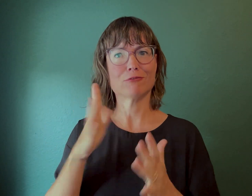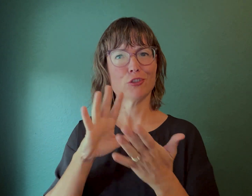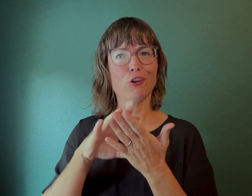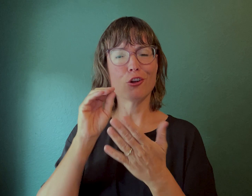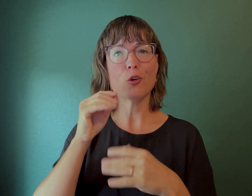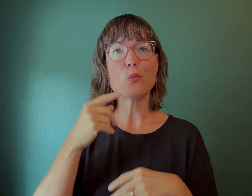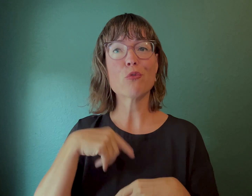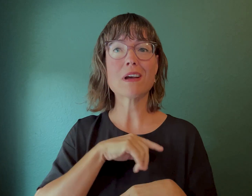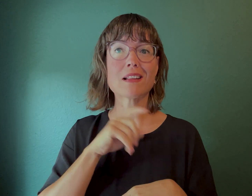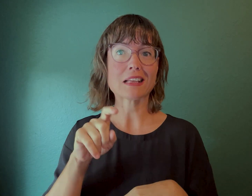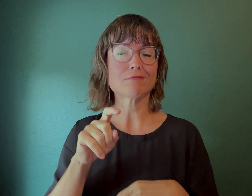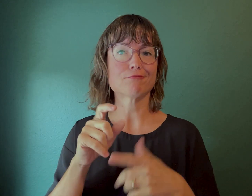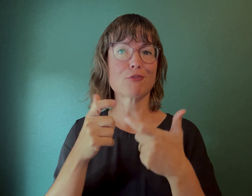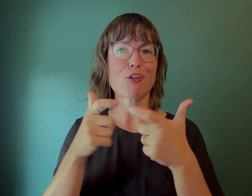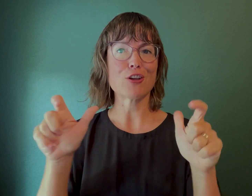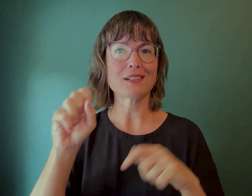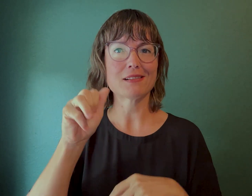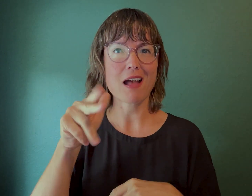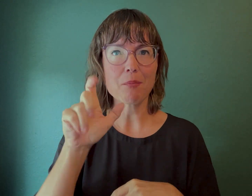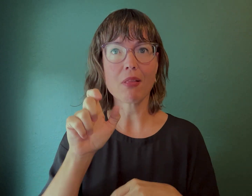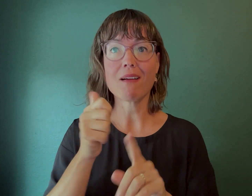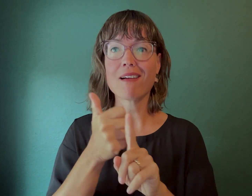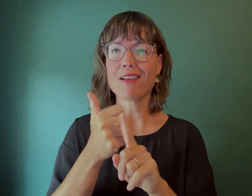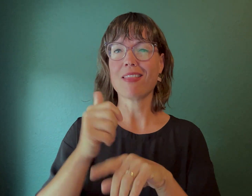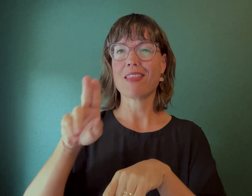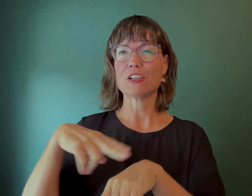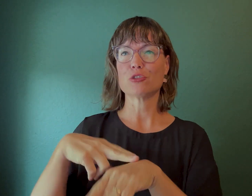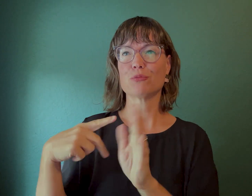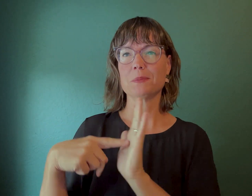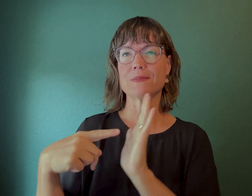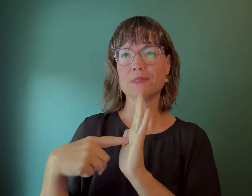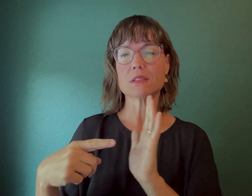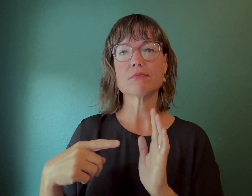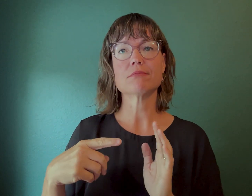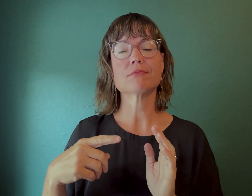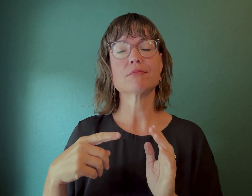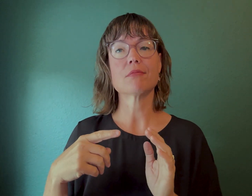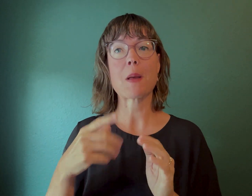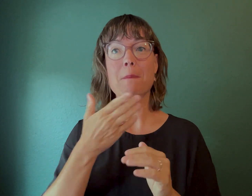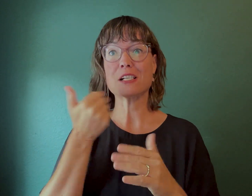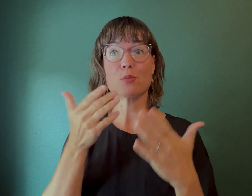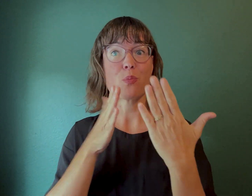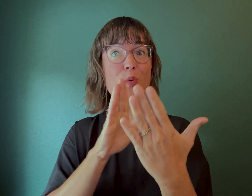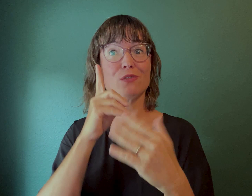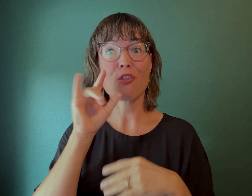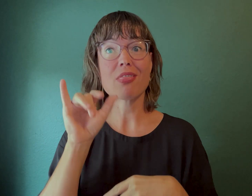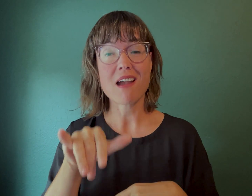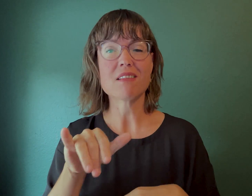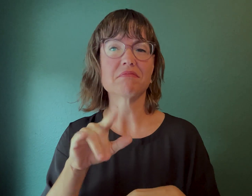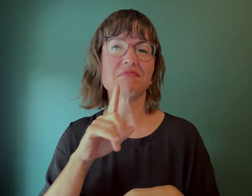We have learned we need a large sample size, enough that will reflect national level data.